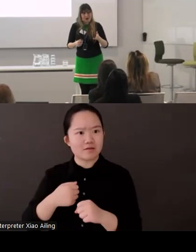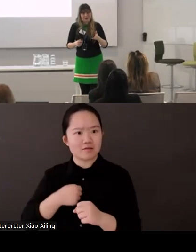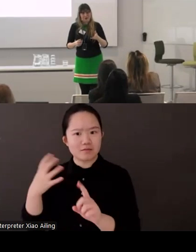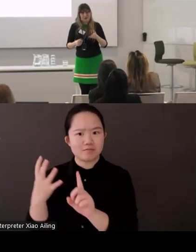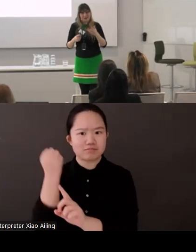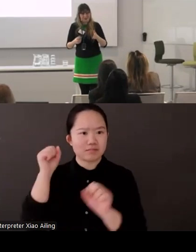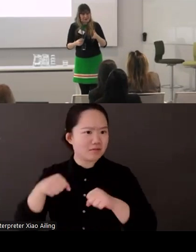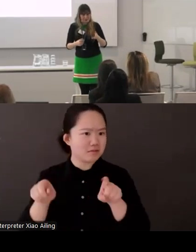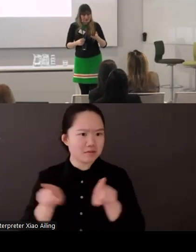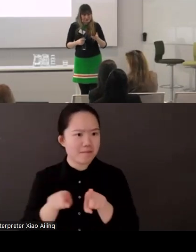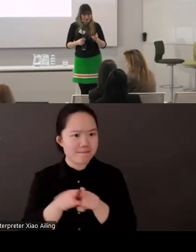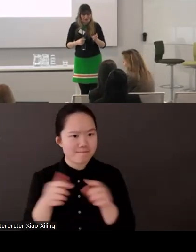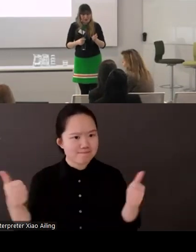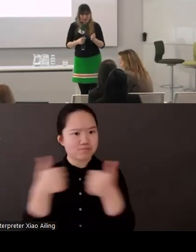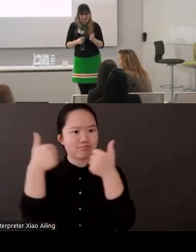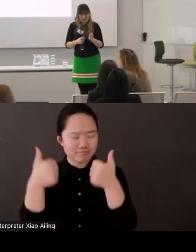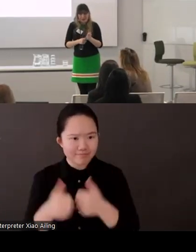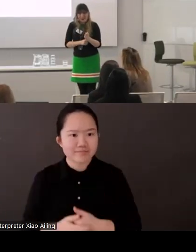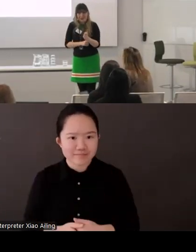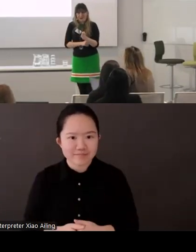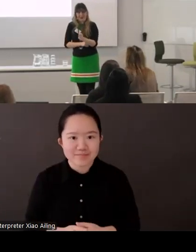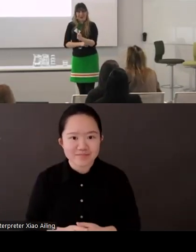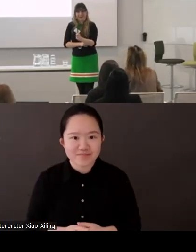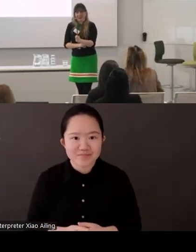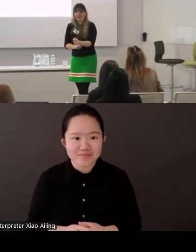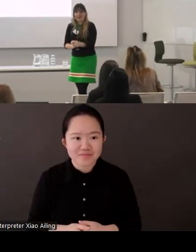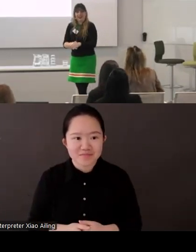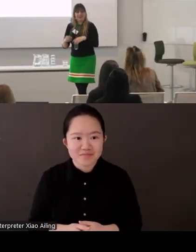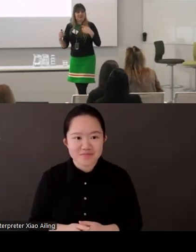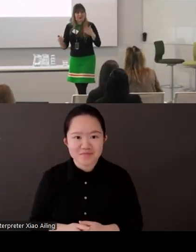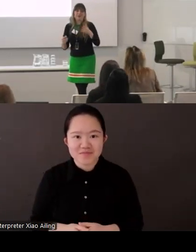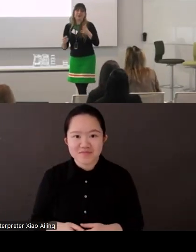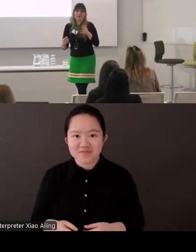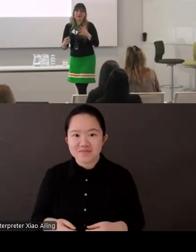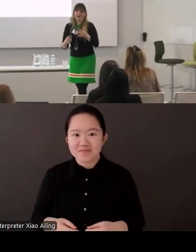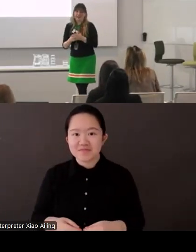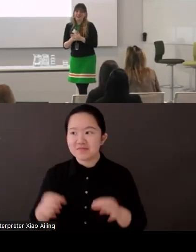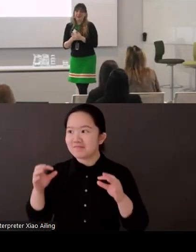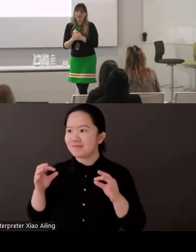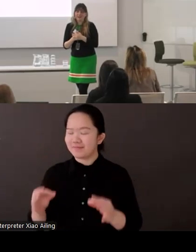and then we'll have a little bit of time for questions if you want to ask. You're very, very welcome. And thanks a lot for listening.